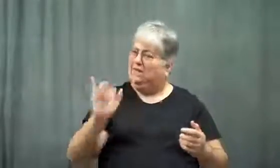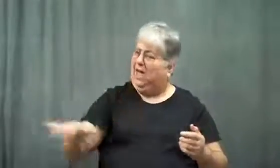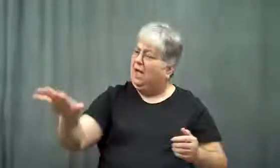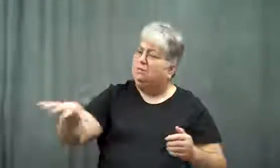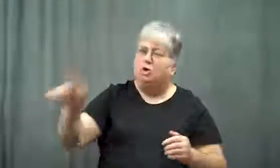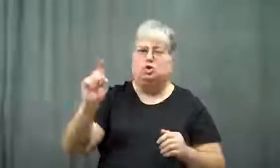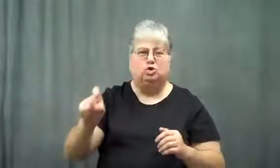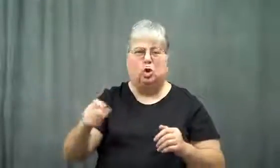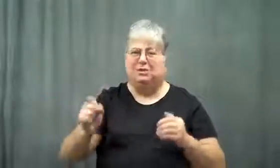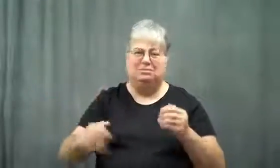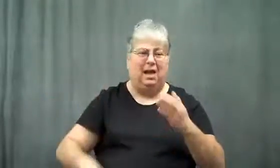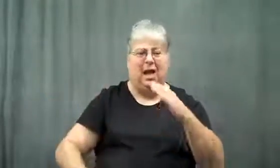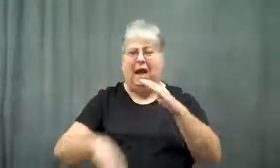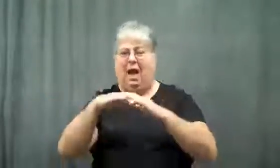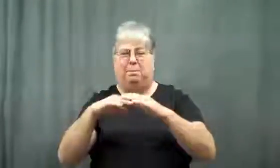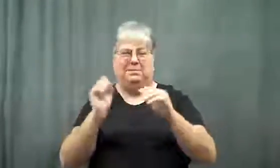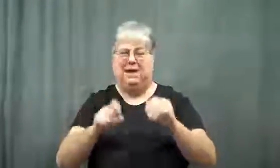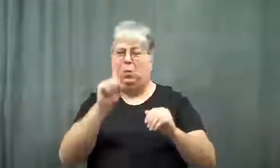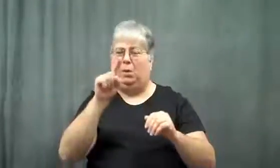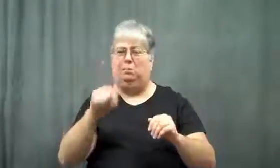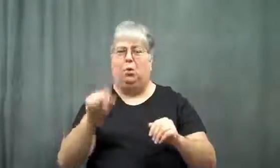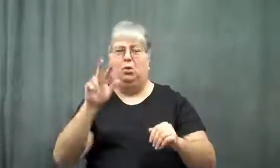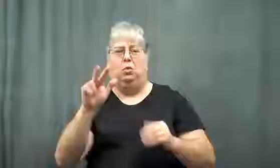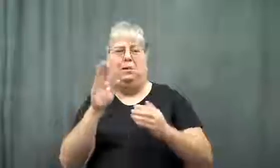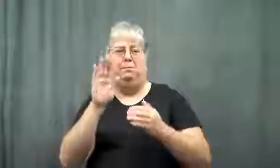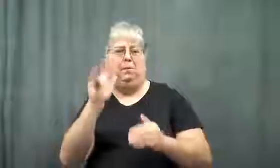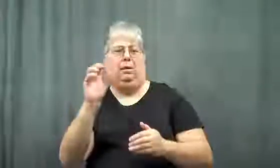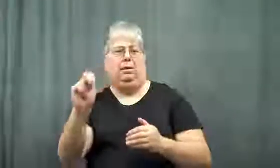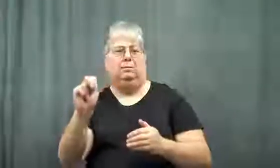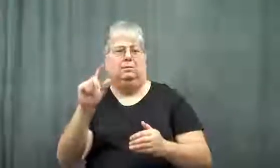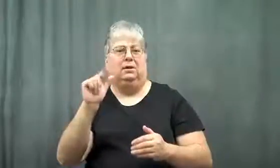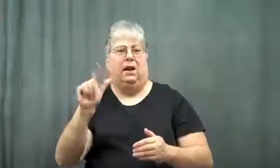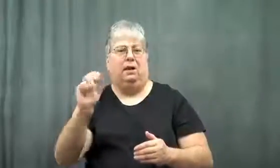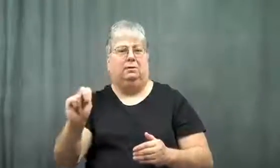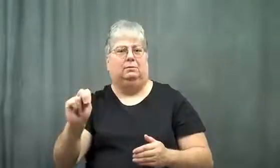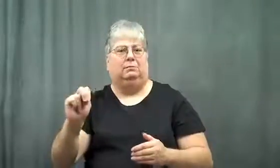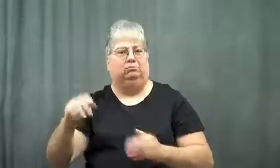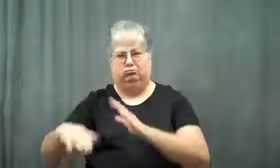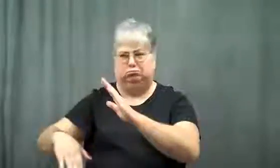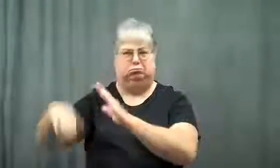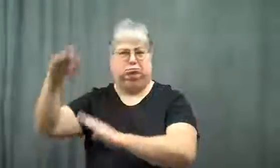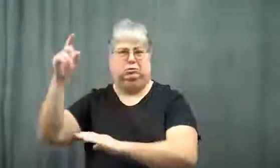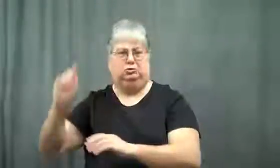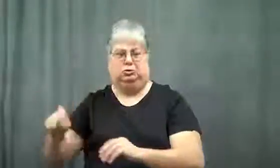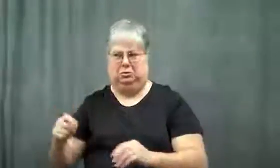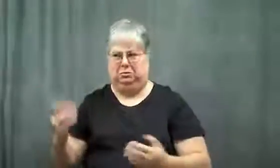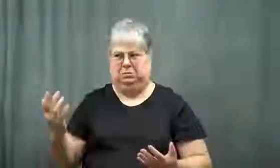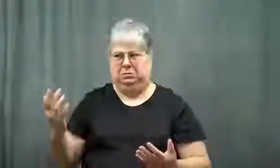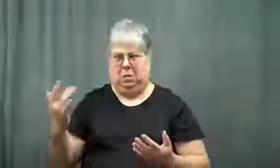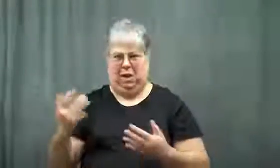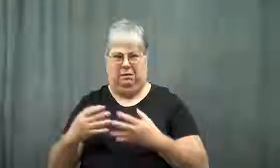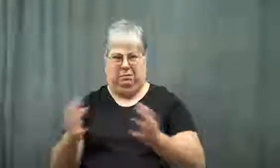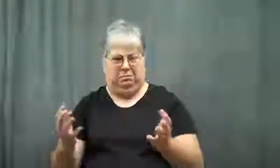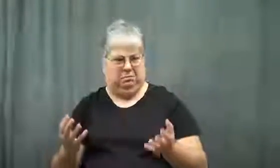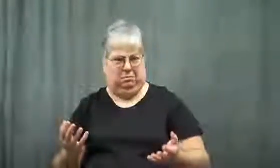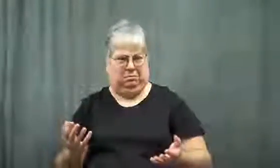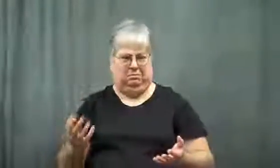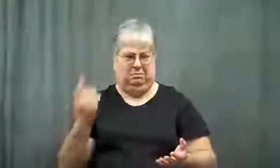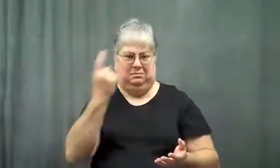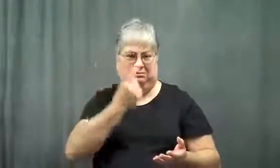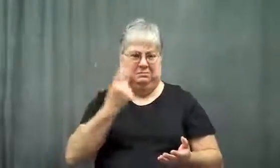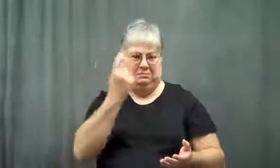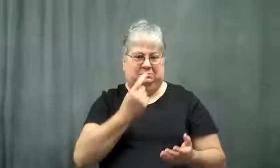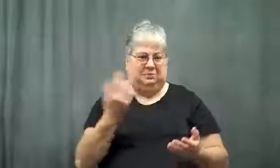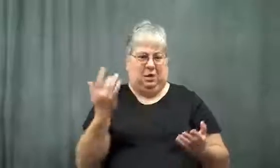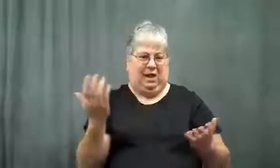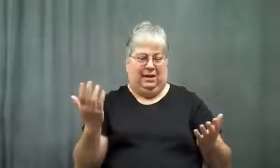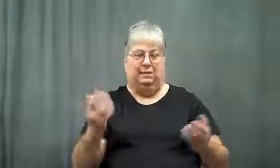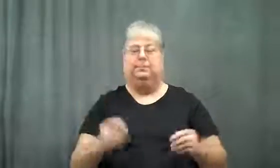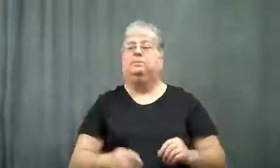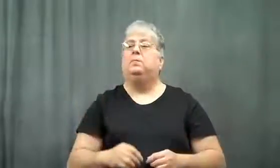It was supposed to be able to hold 1.3 billion gallons of sludge.